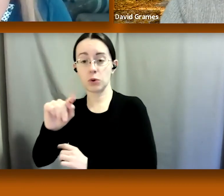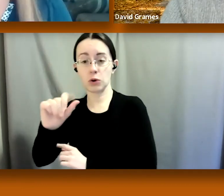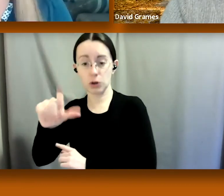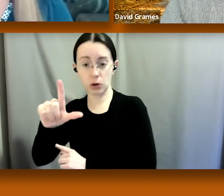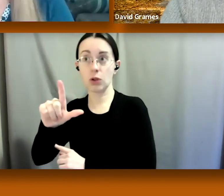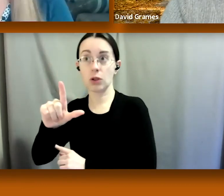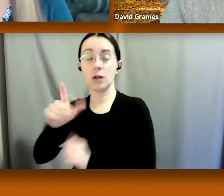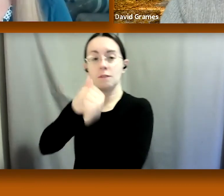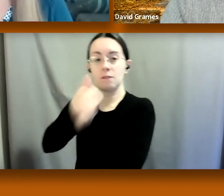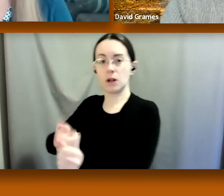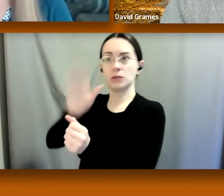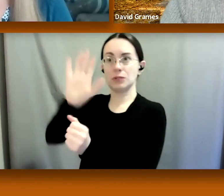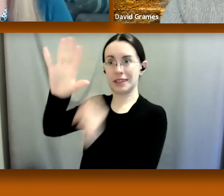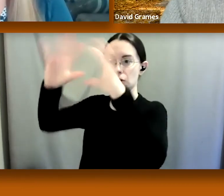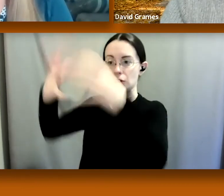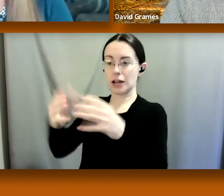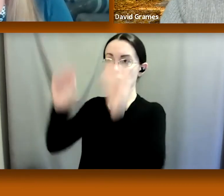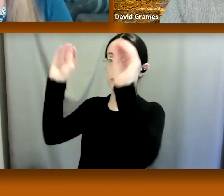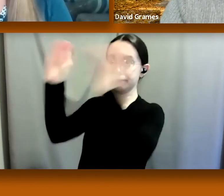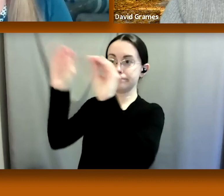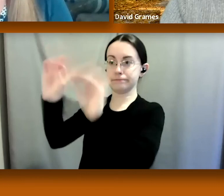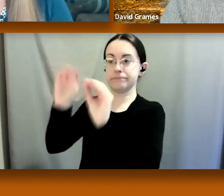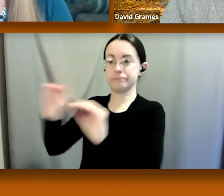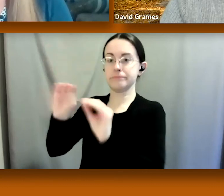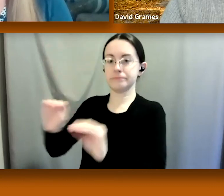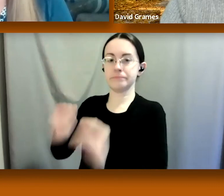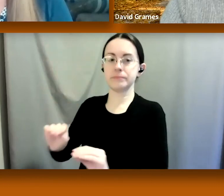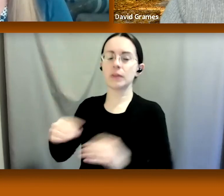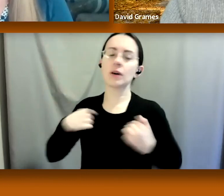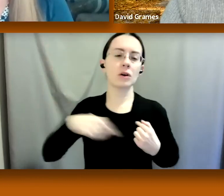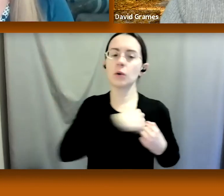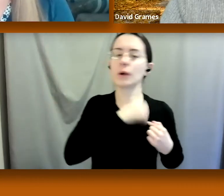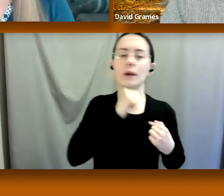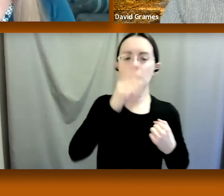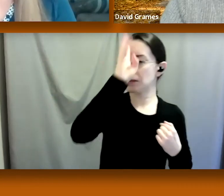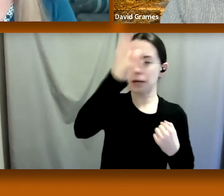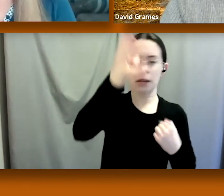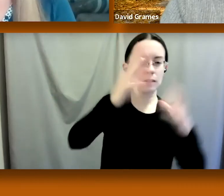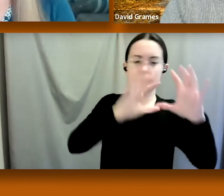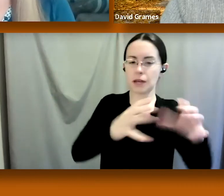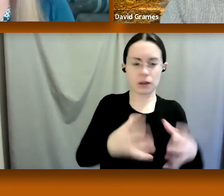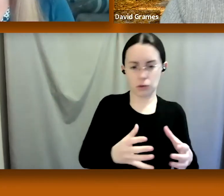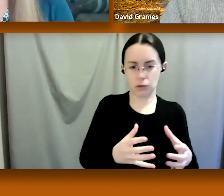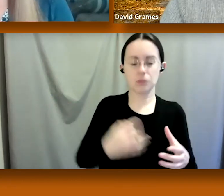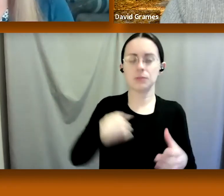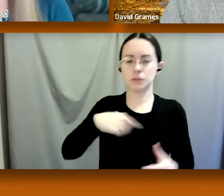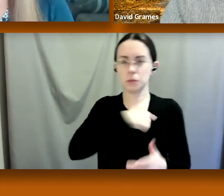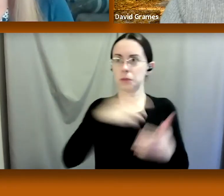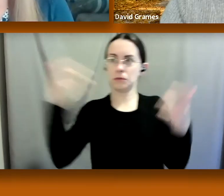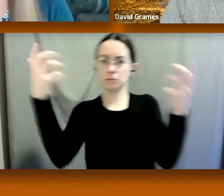It is federally based. So when it comes to an example like "participant support,"